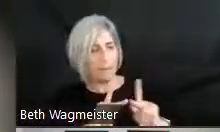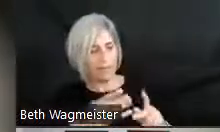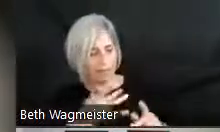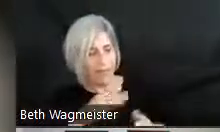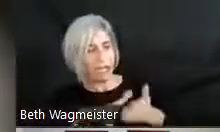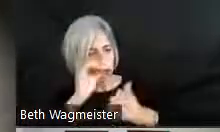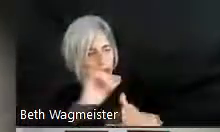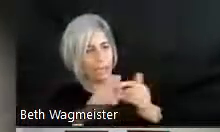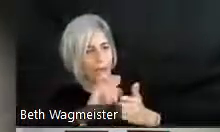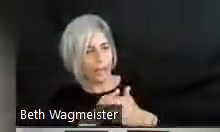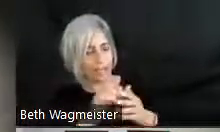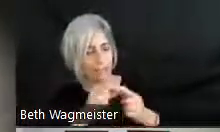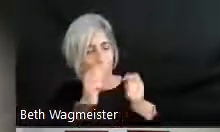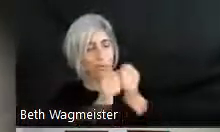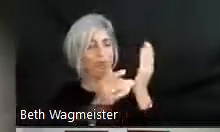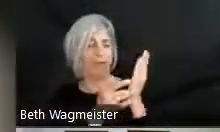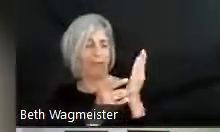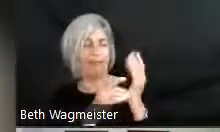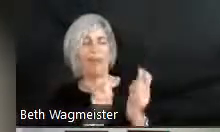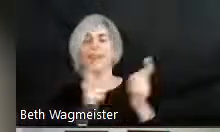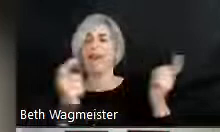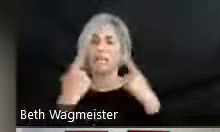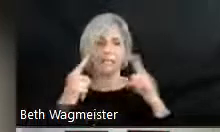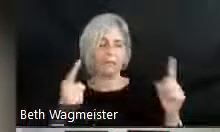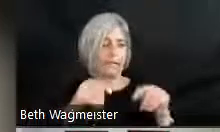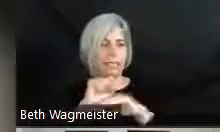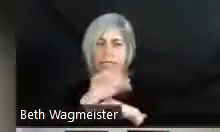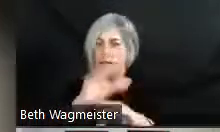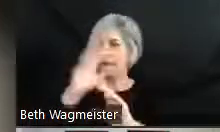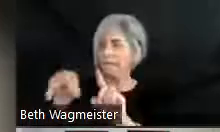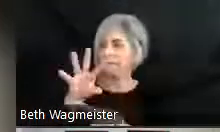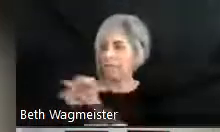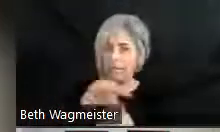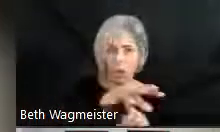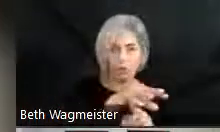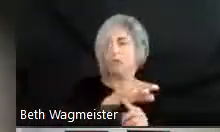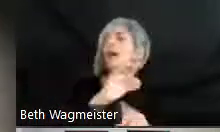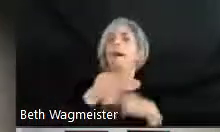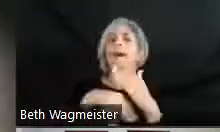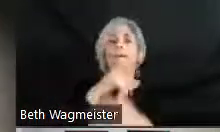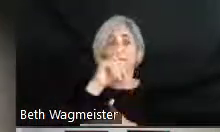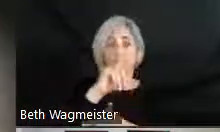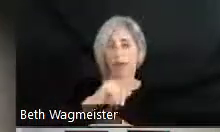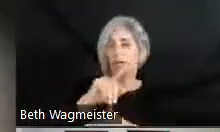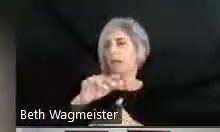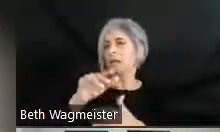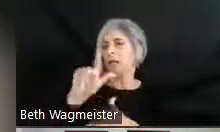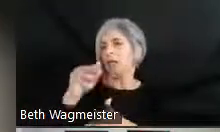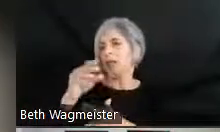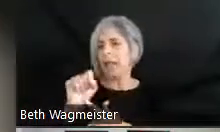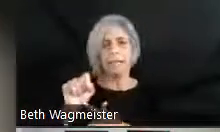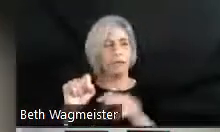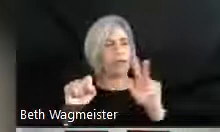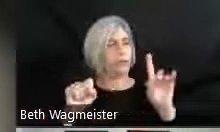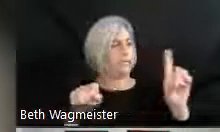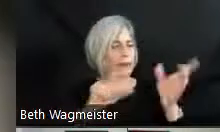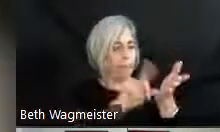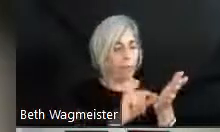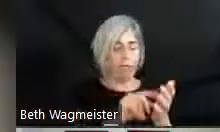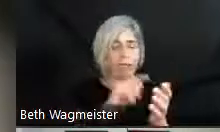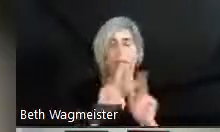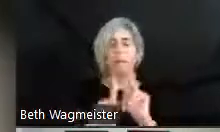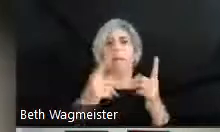especially in tech. I've had a lot of success with sending videos about people building prosthetics with Lego or 3D printing.